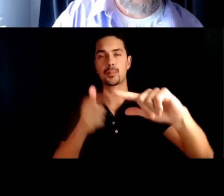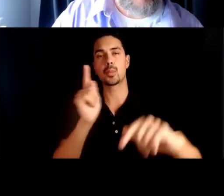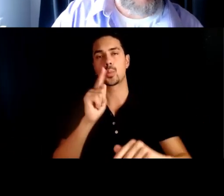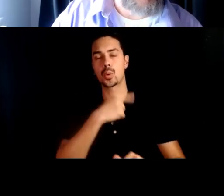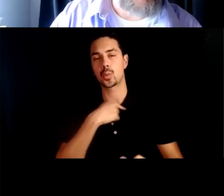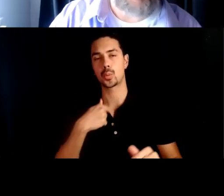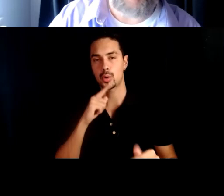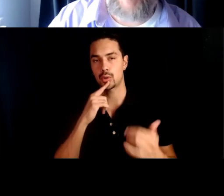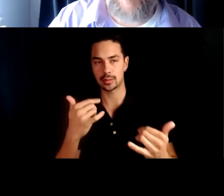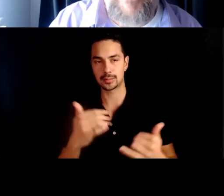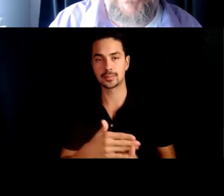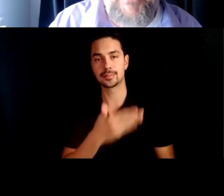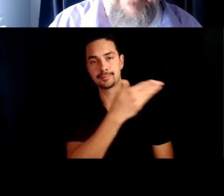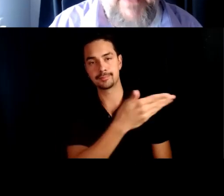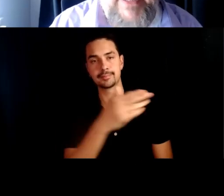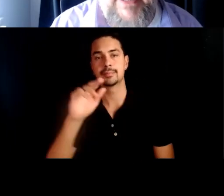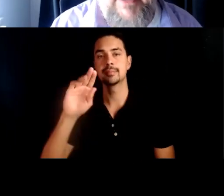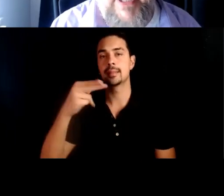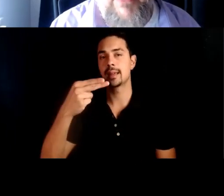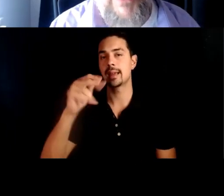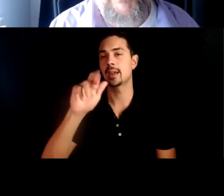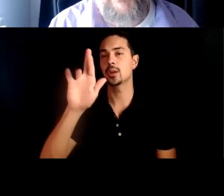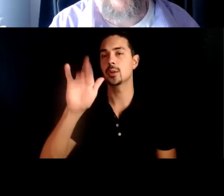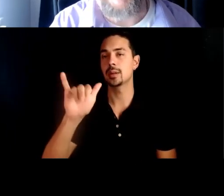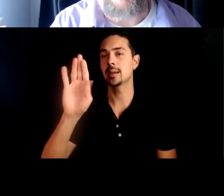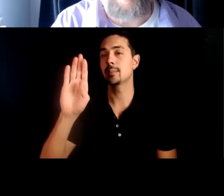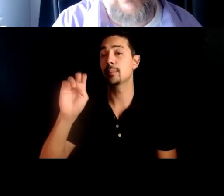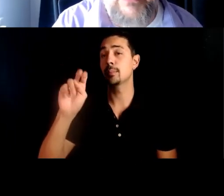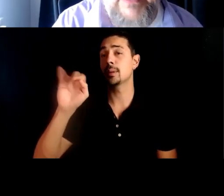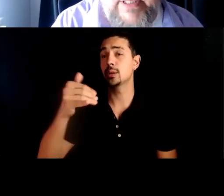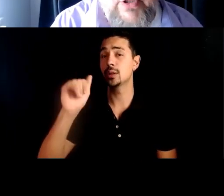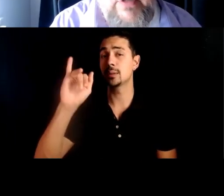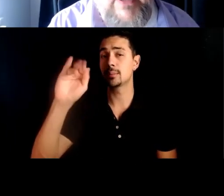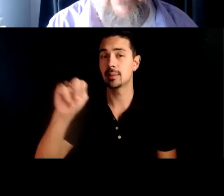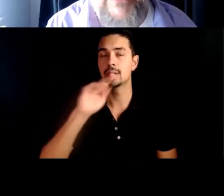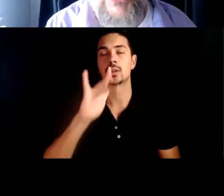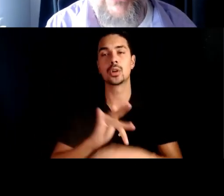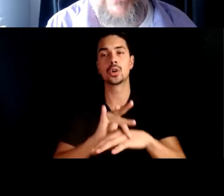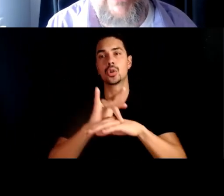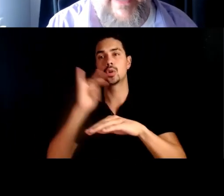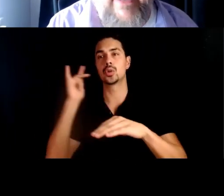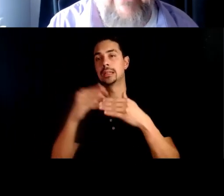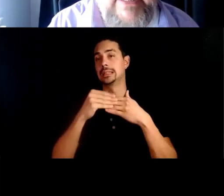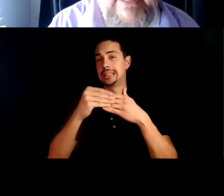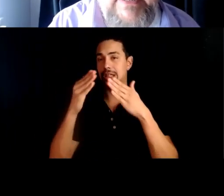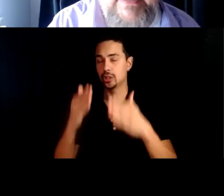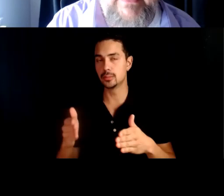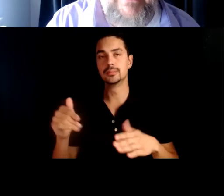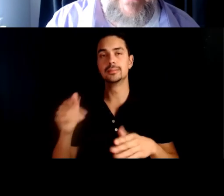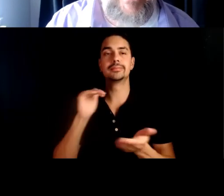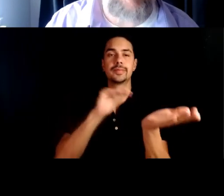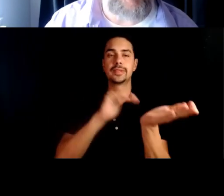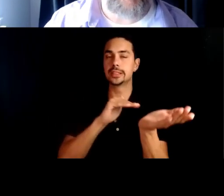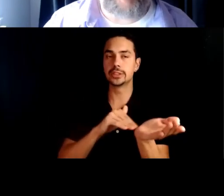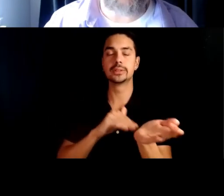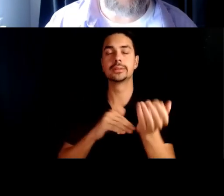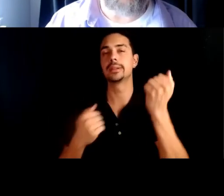So on the screen is picture of Harry Benjamin. Harry Benjamin was an early leader, a physician, an advocate, and the drafter